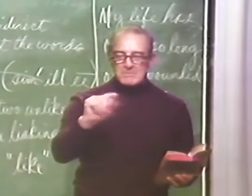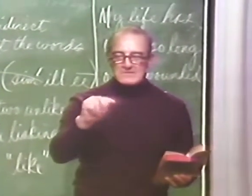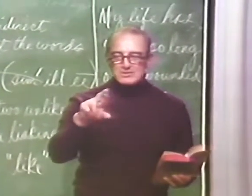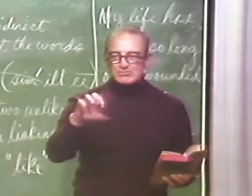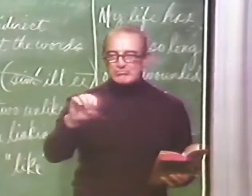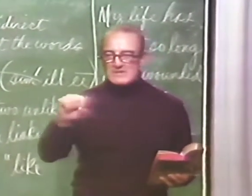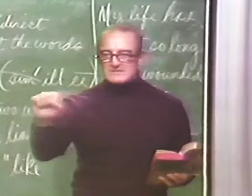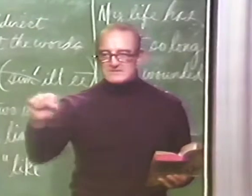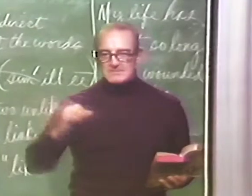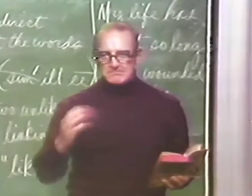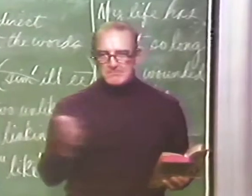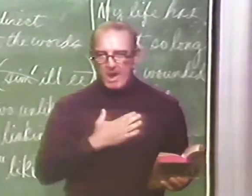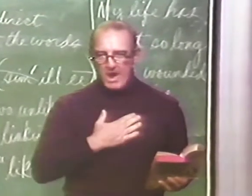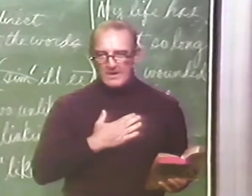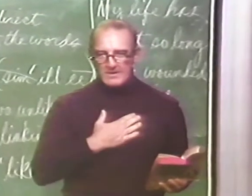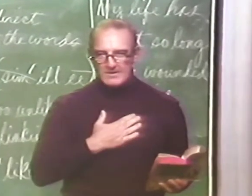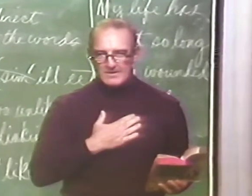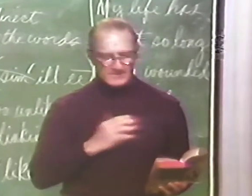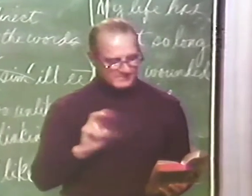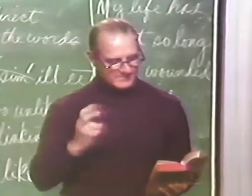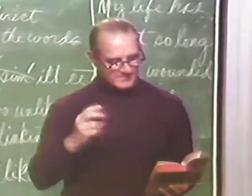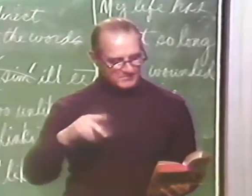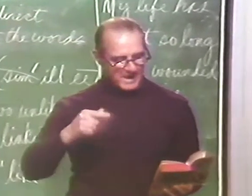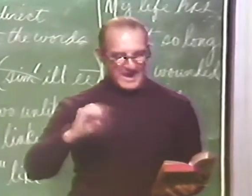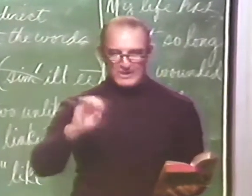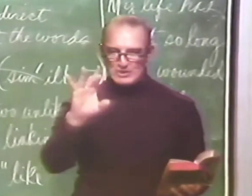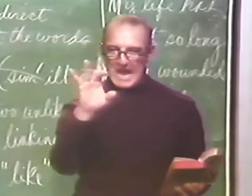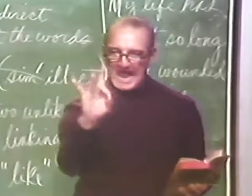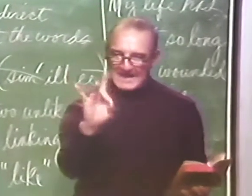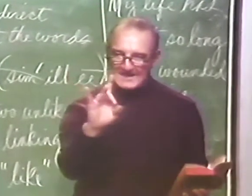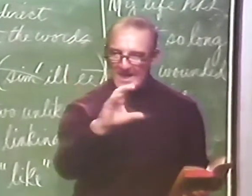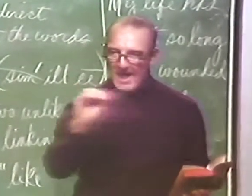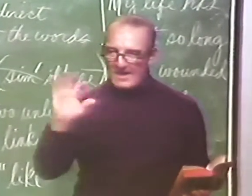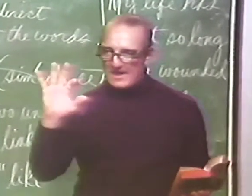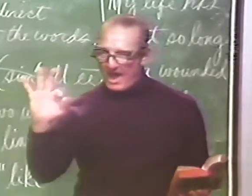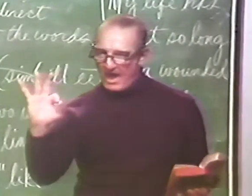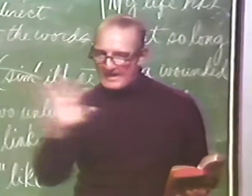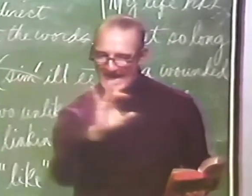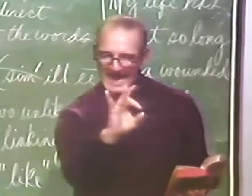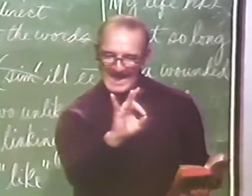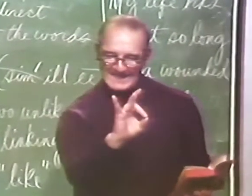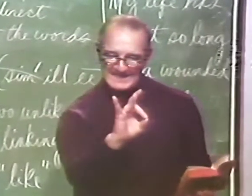ONE MORE, QUICK. "O MISTRESS MINE,"